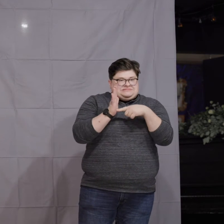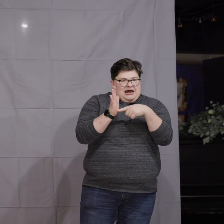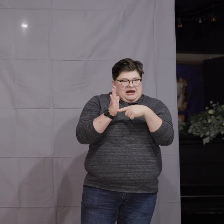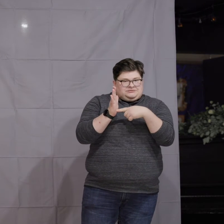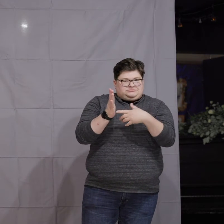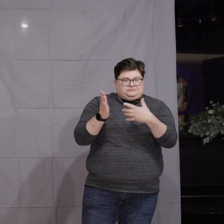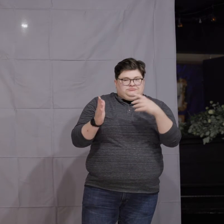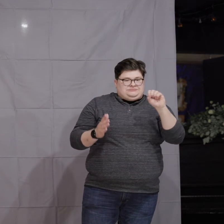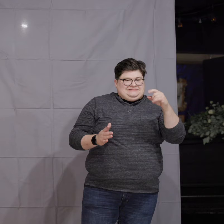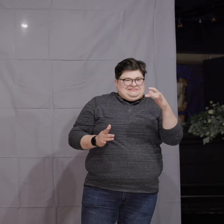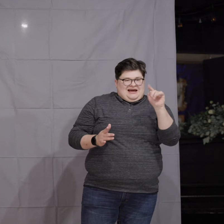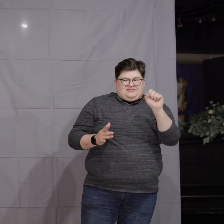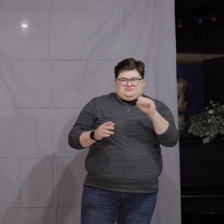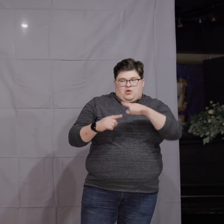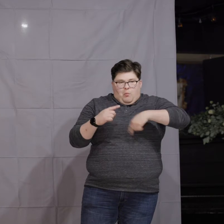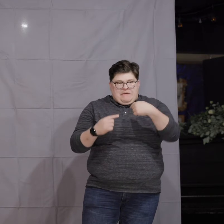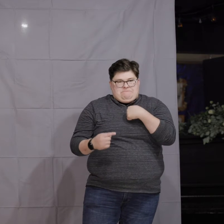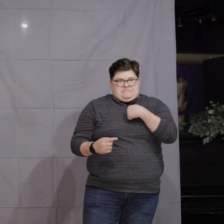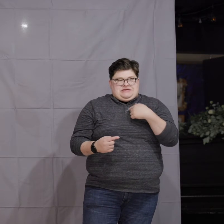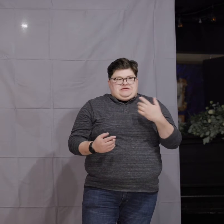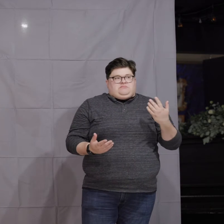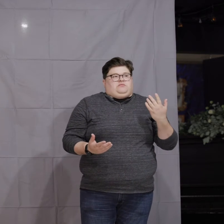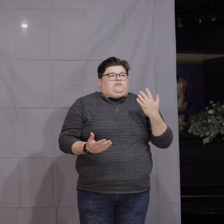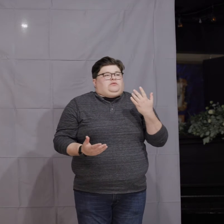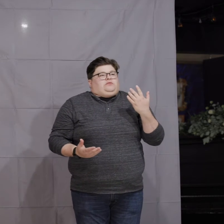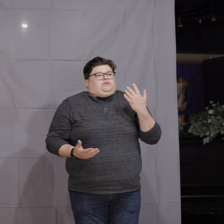to the signs that had been happening around me.